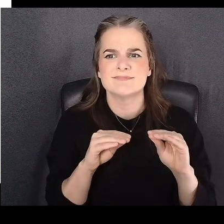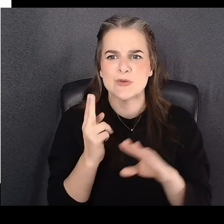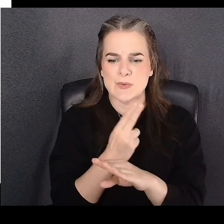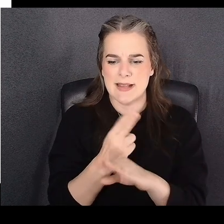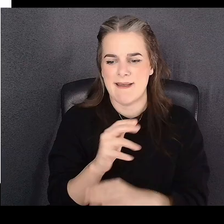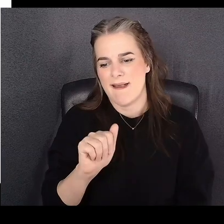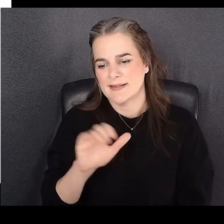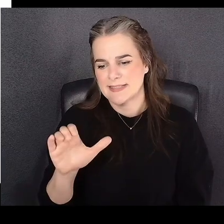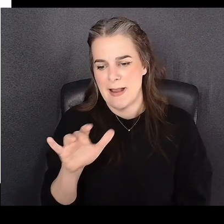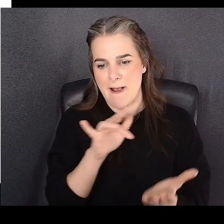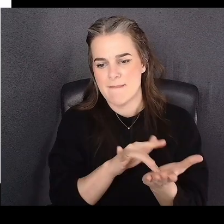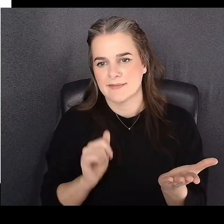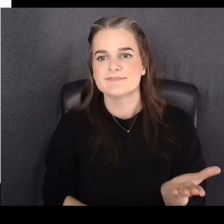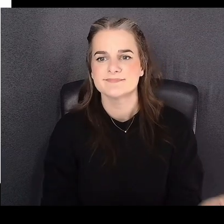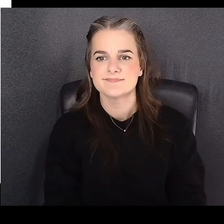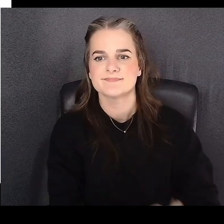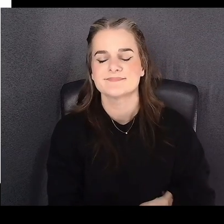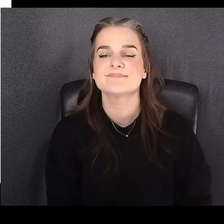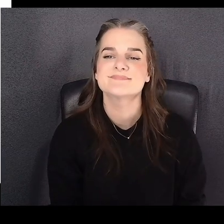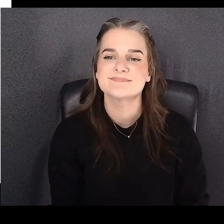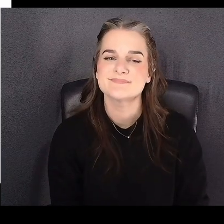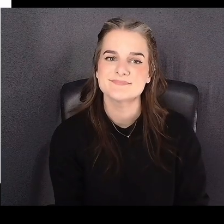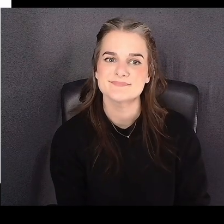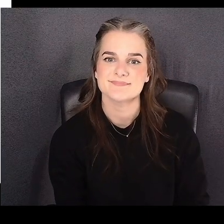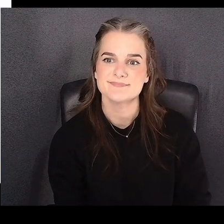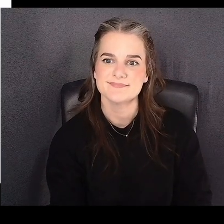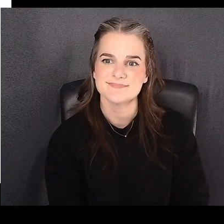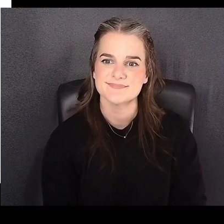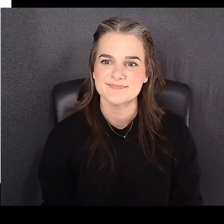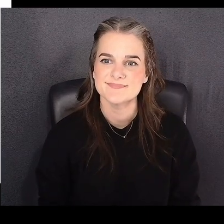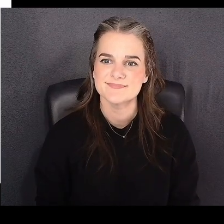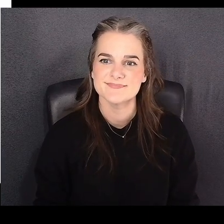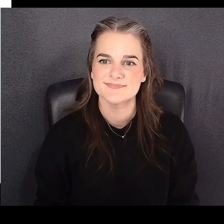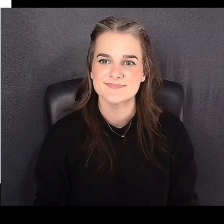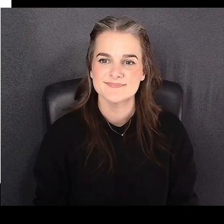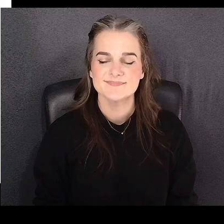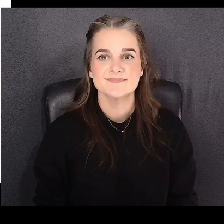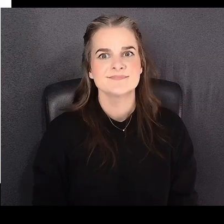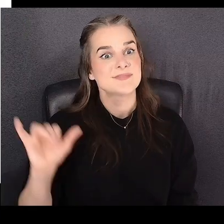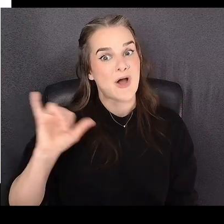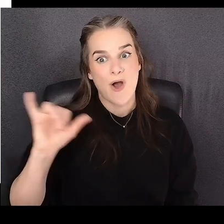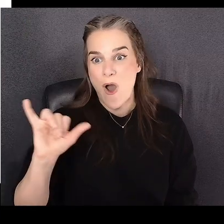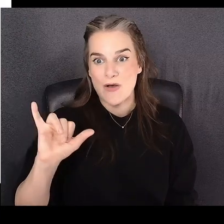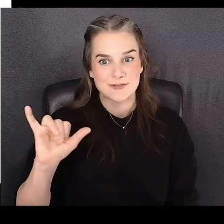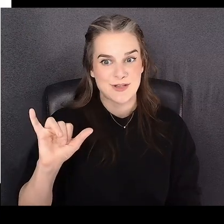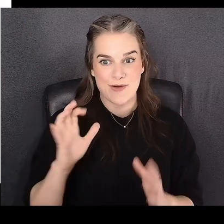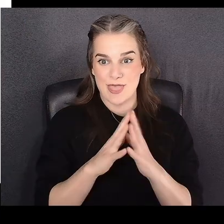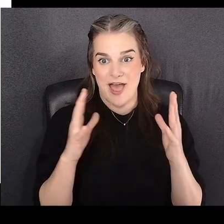Also, we've done a lot of adapted piano and drumming,